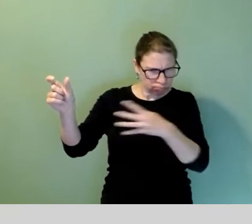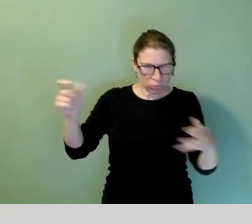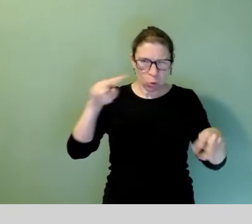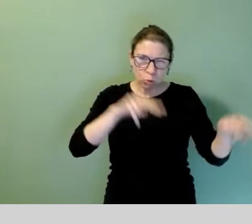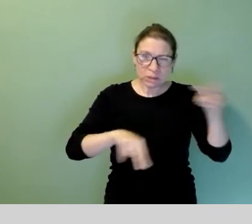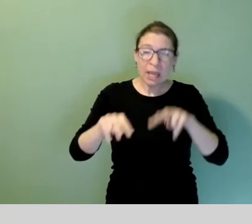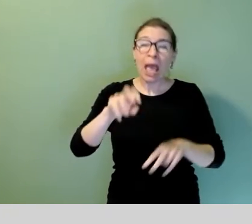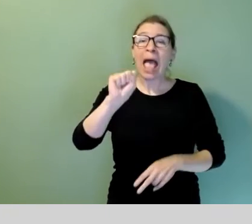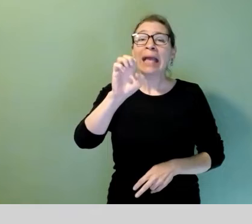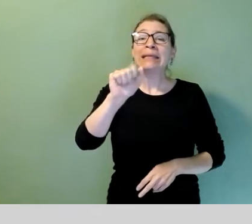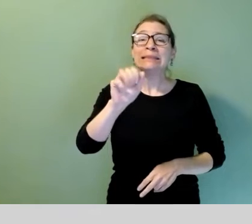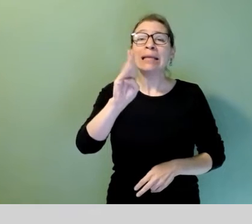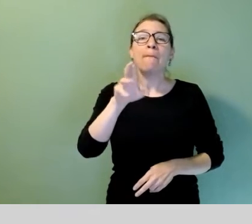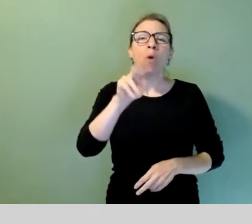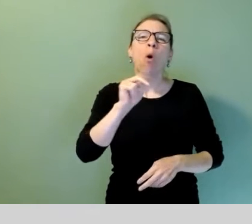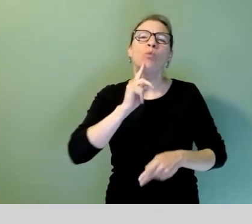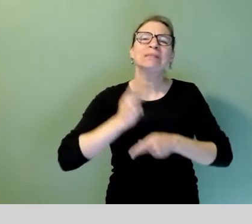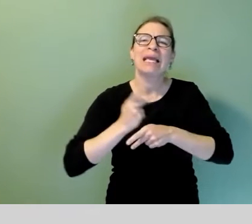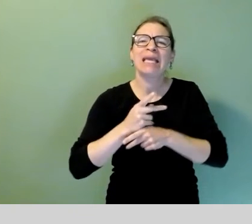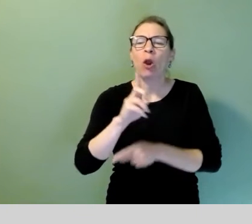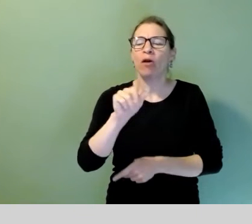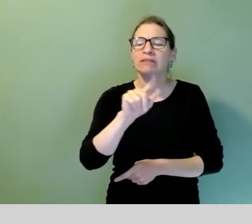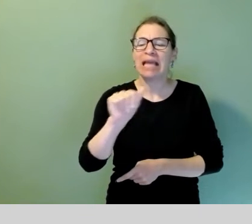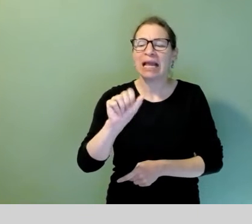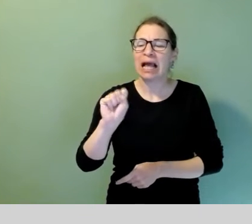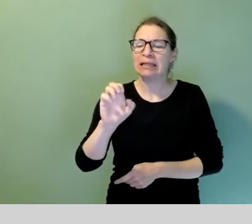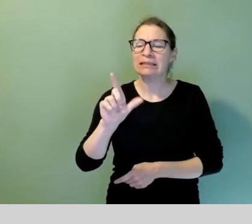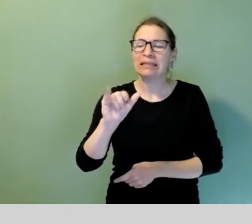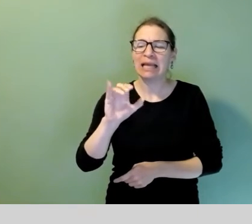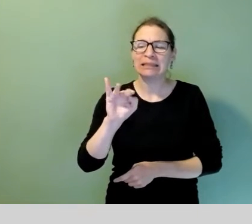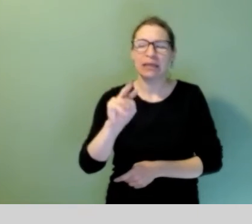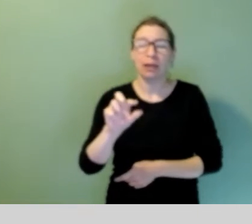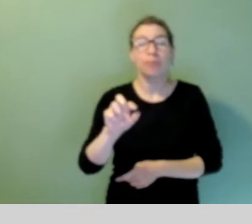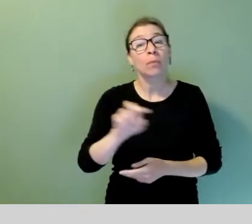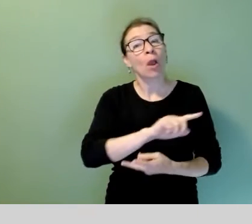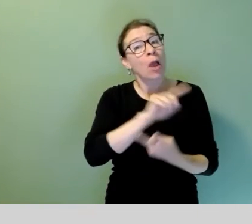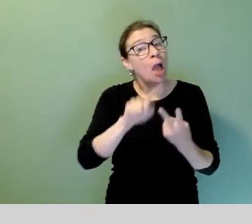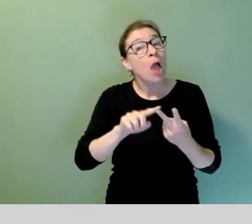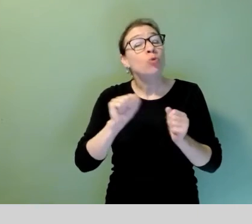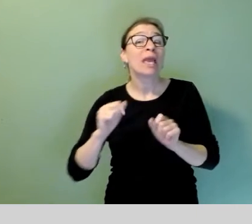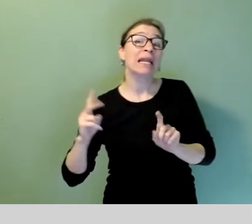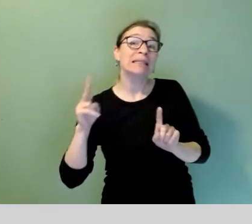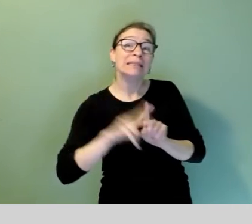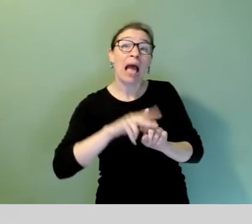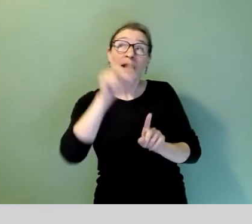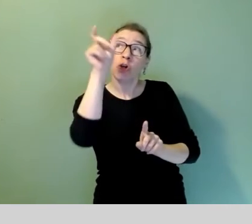and seaborn takes care of the data slicing for us. You can also assign column names to other properties